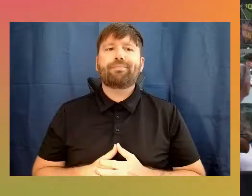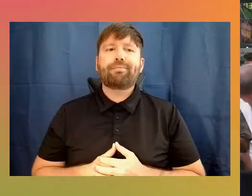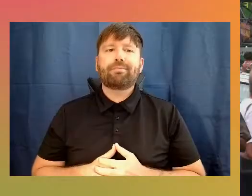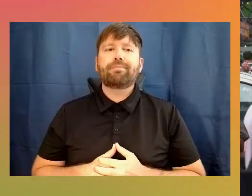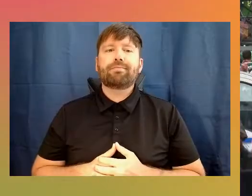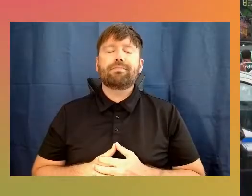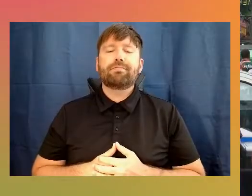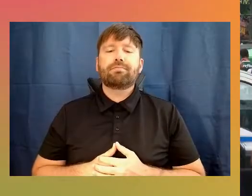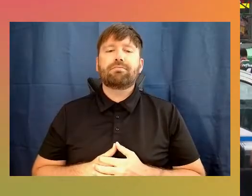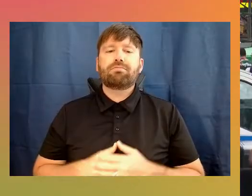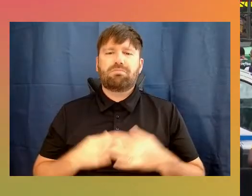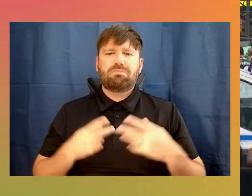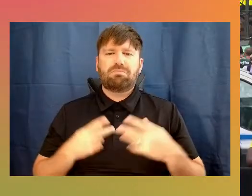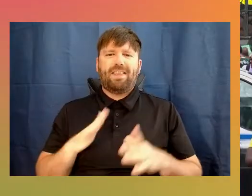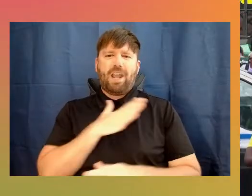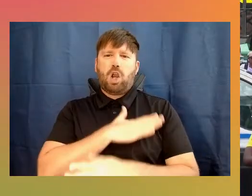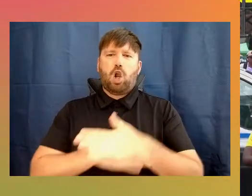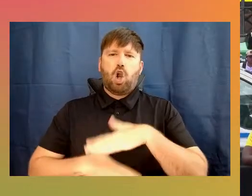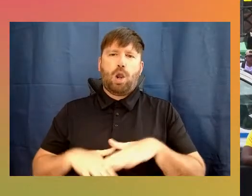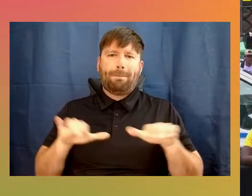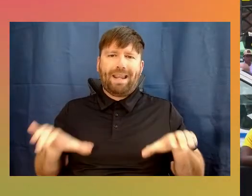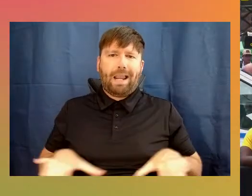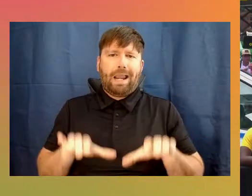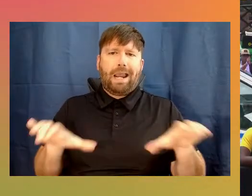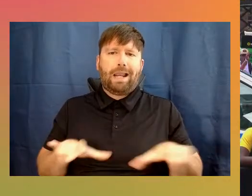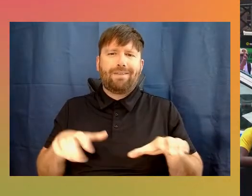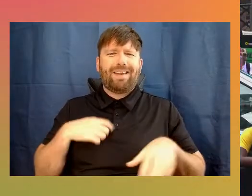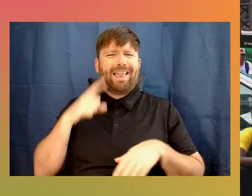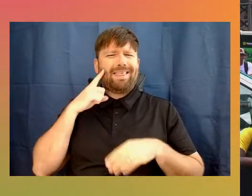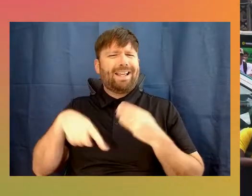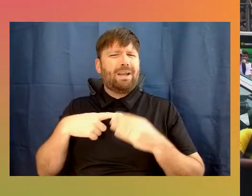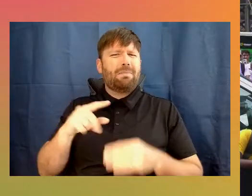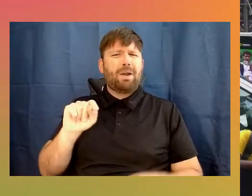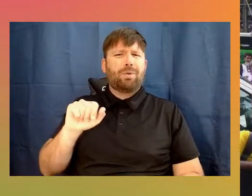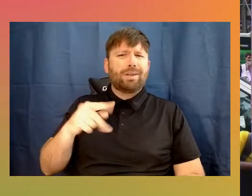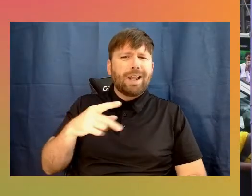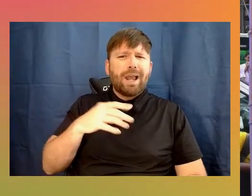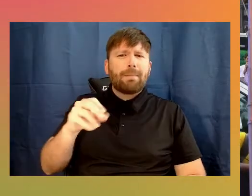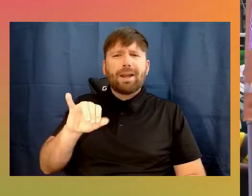WANT MORE, YOU CAN REACH THE RIGHT ARM FORWARD.